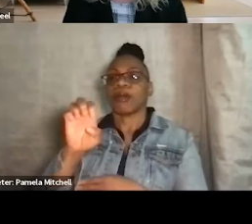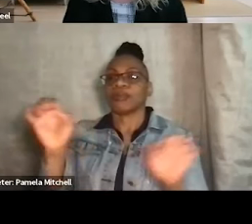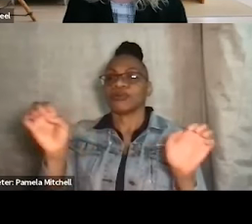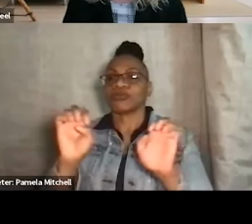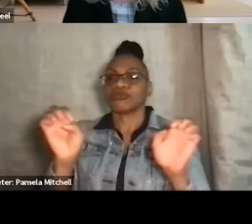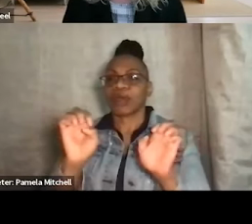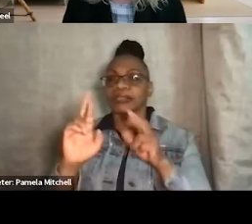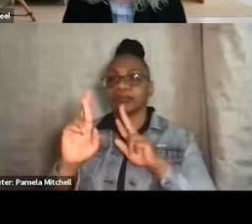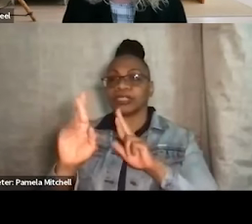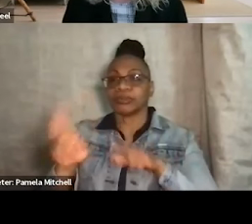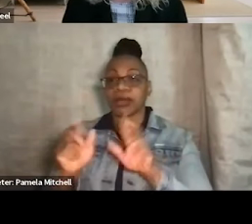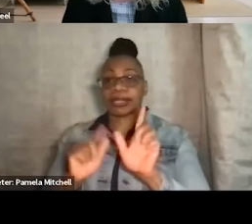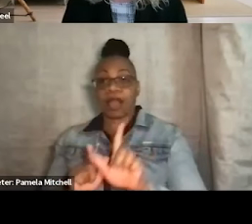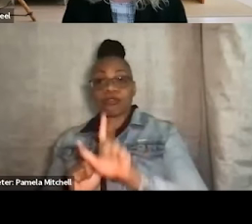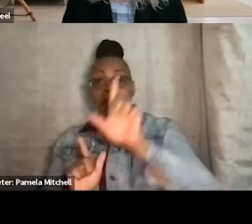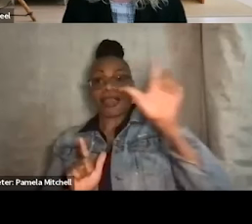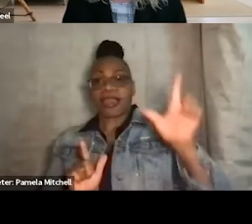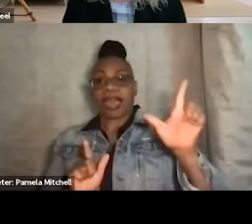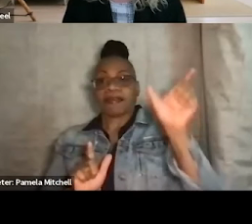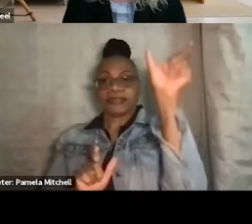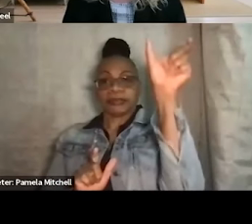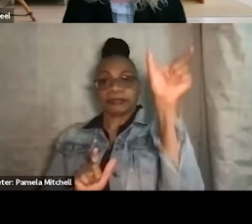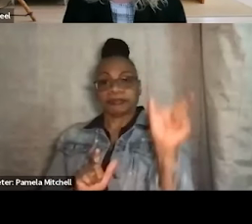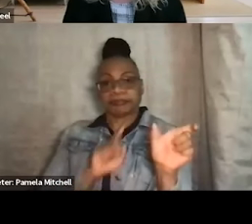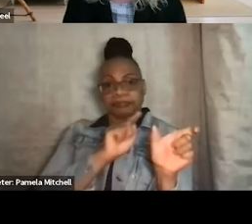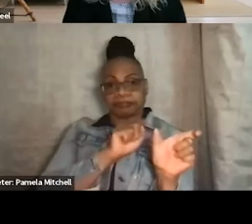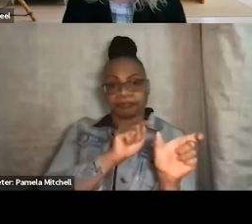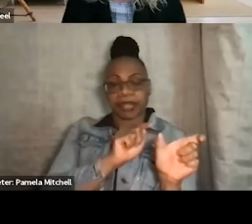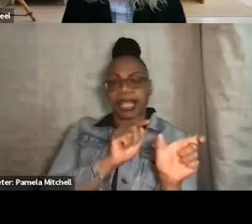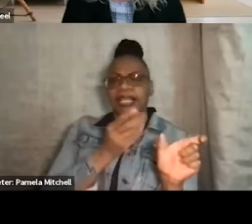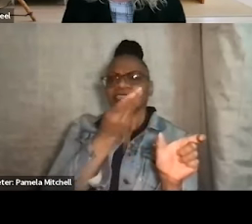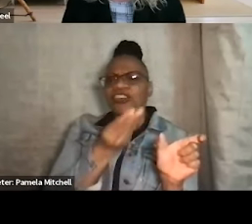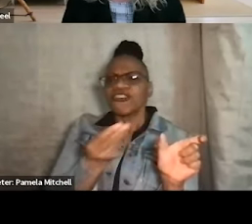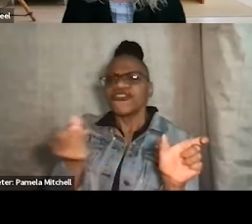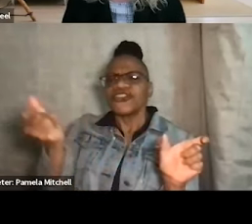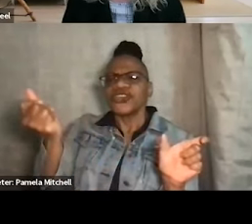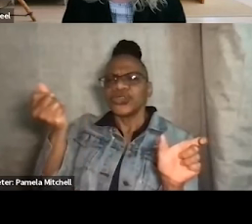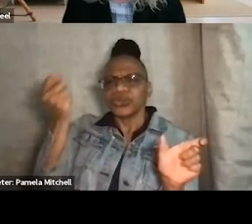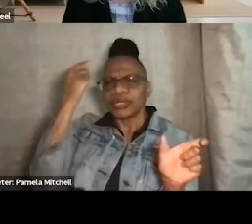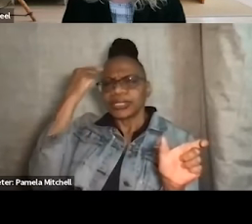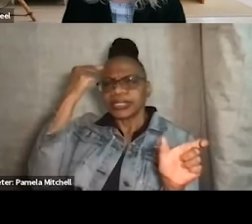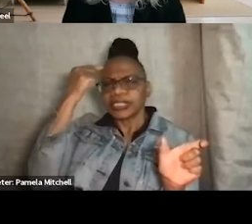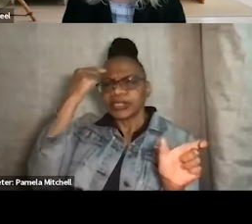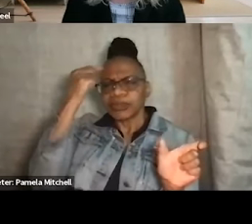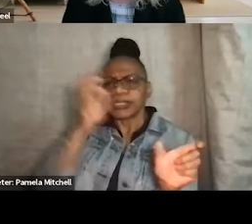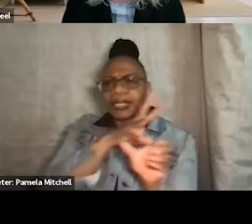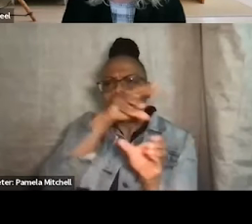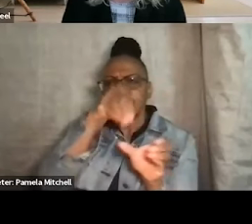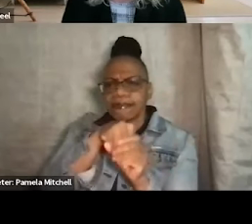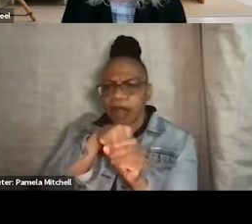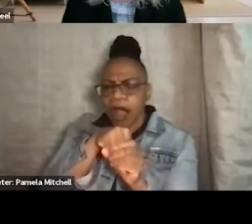to the left-hand column though, because there are several considerations that go into making a mobile crisis dispatch.